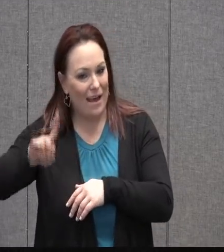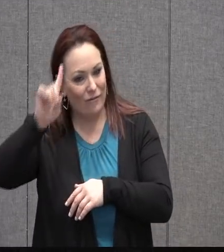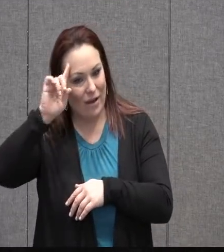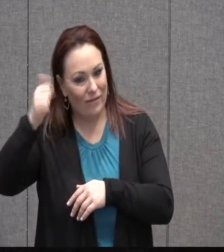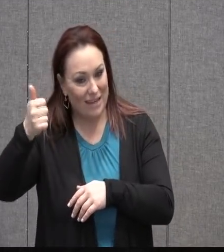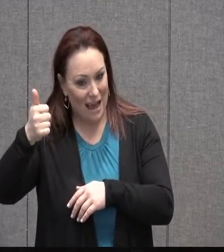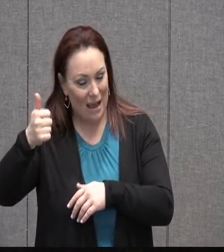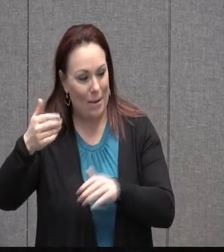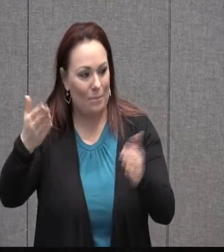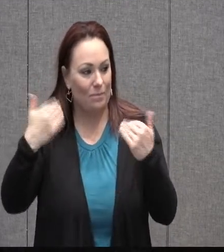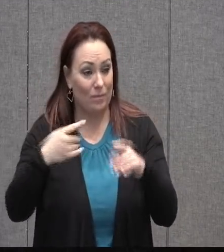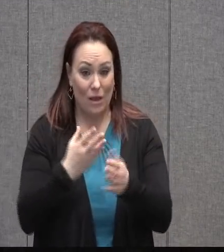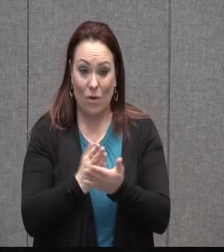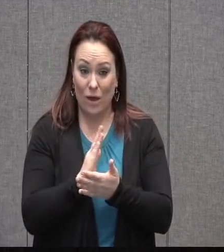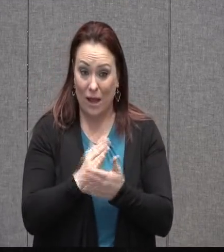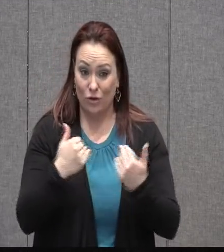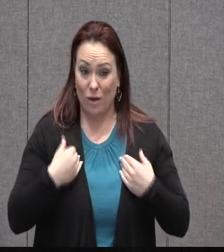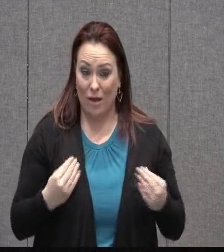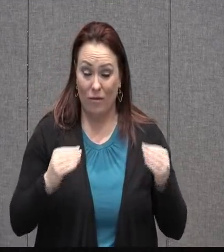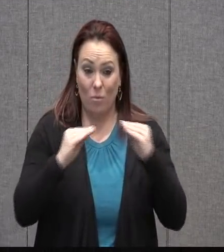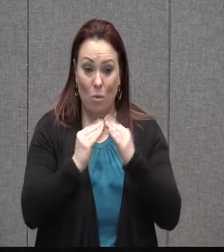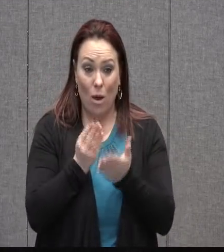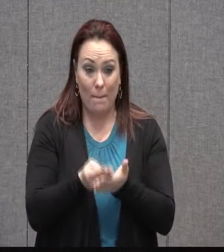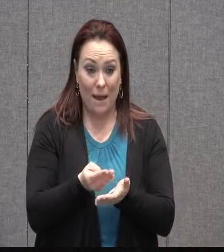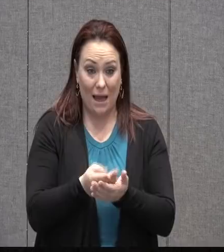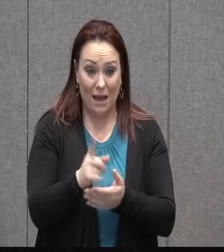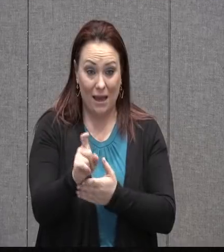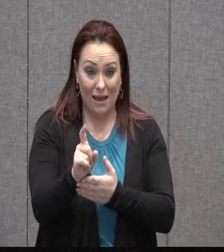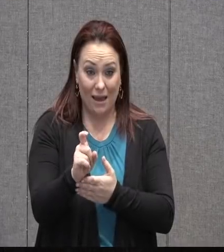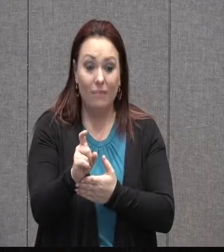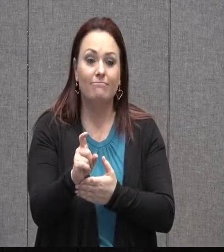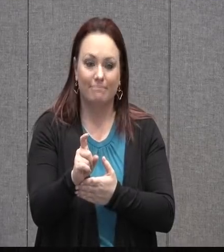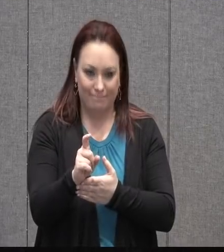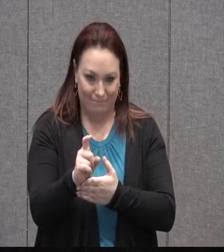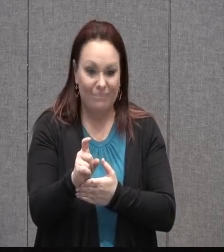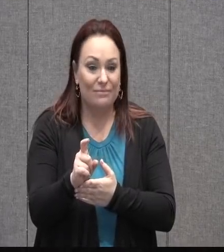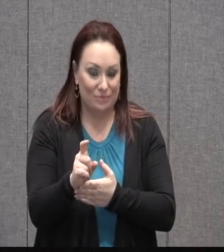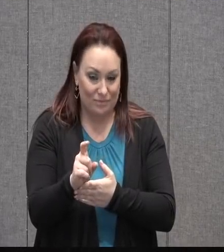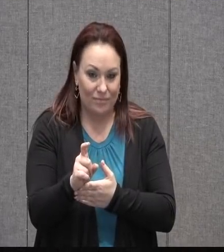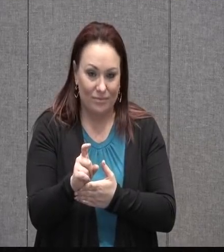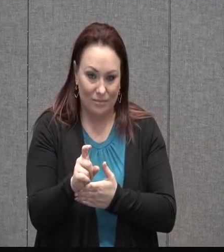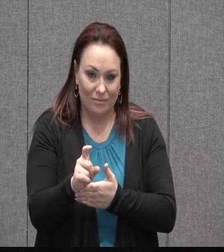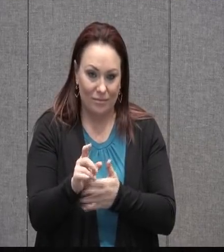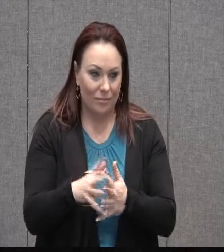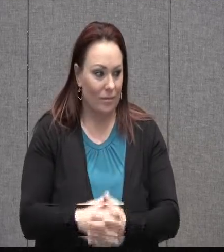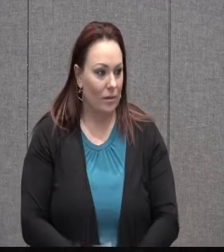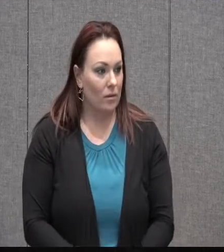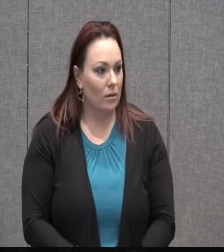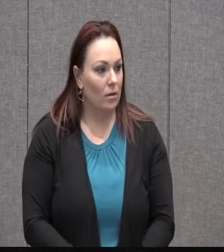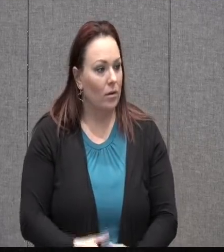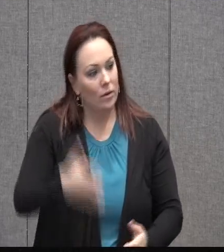All right, do you have more money? I do, what is in the front there?